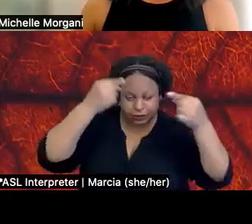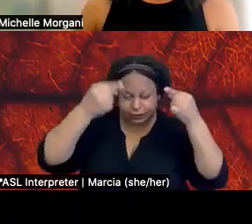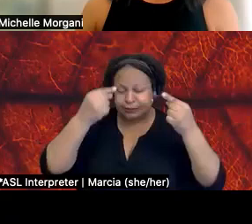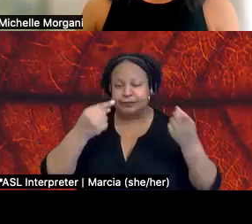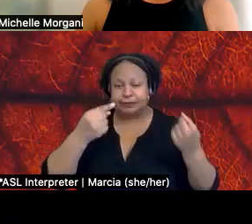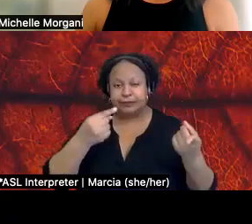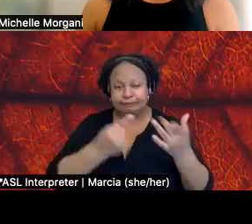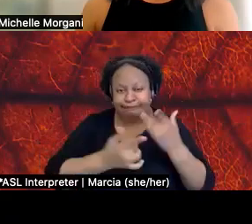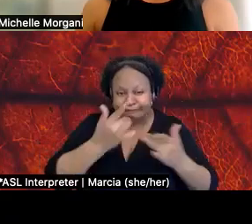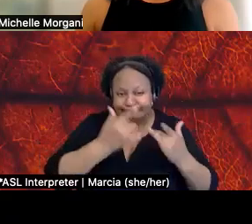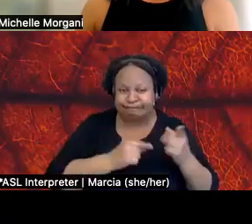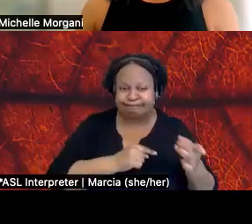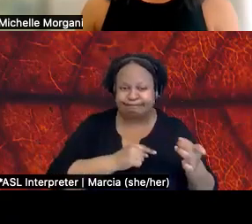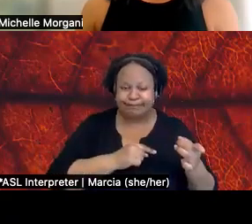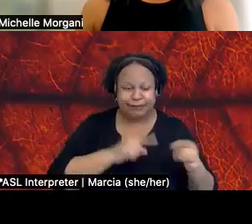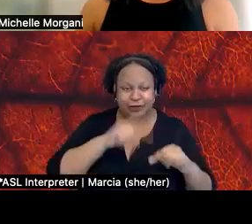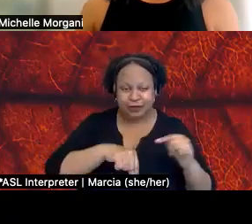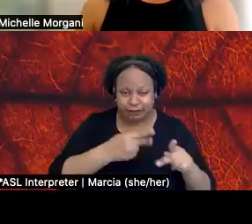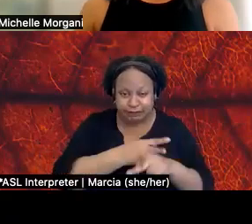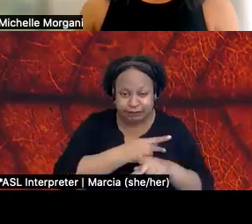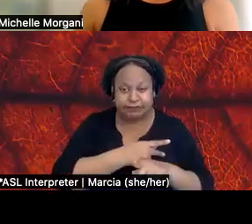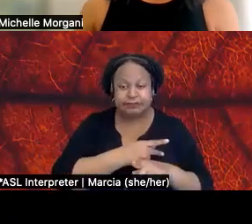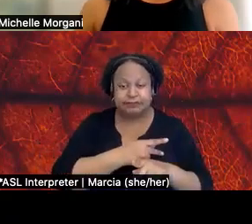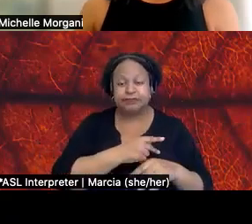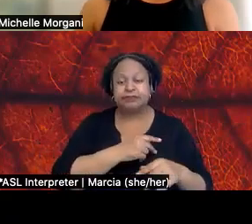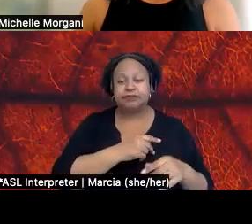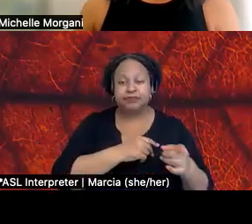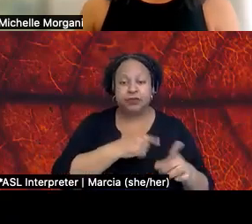And what we call performance reasoning.